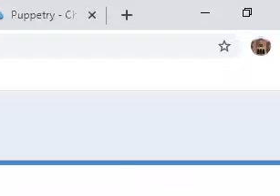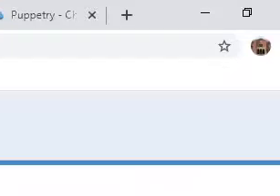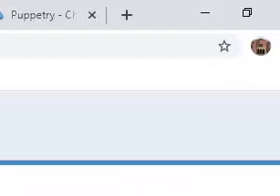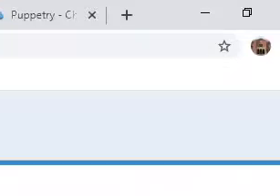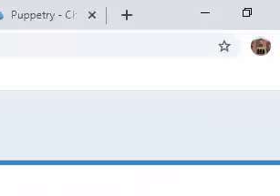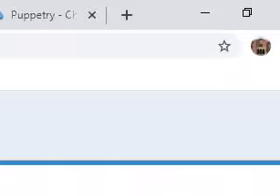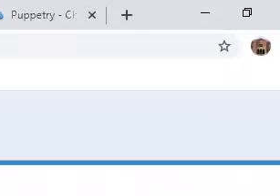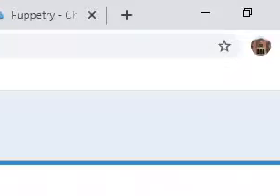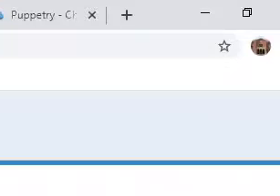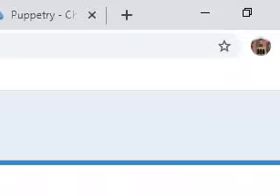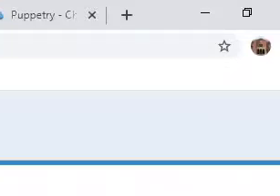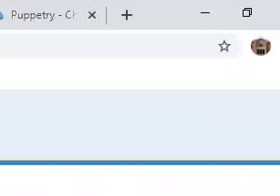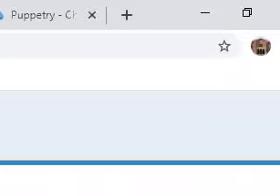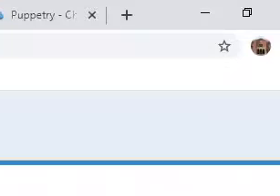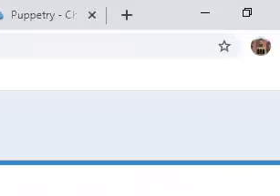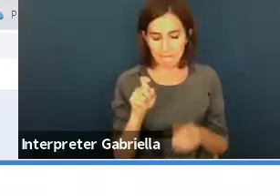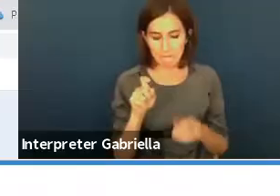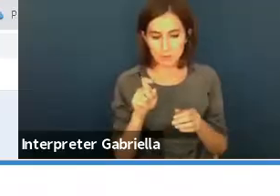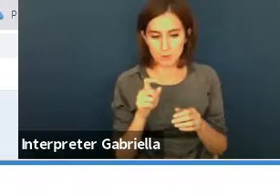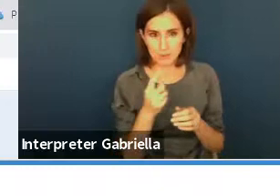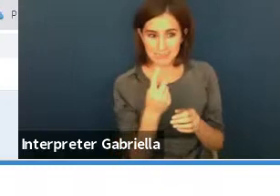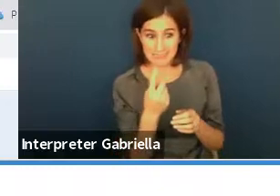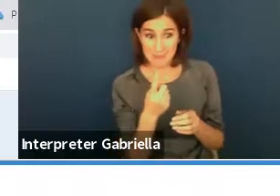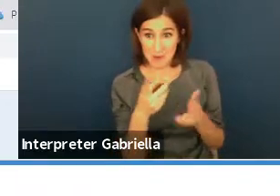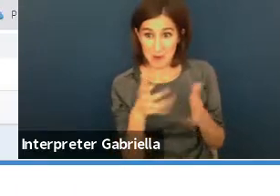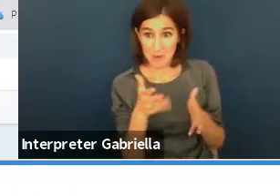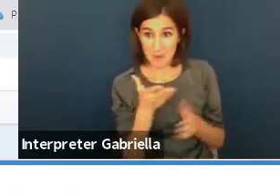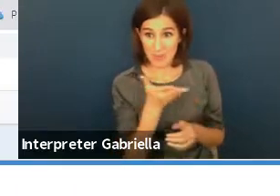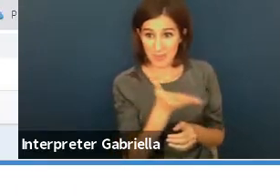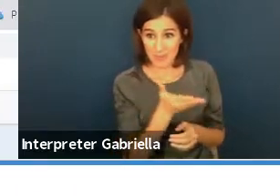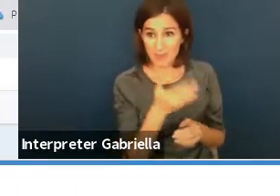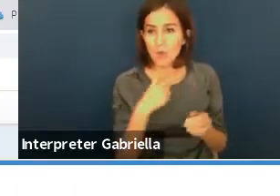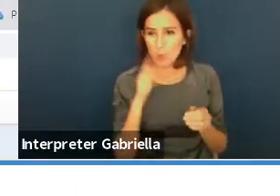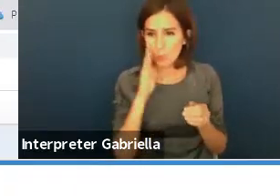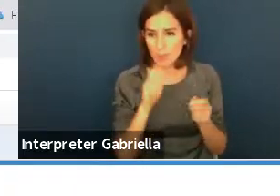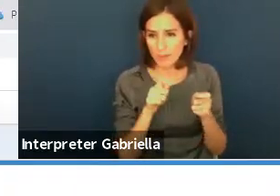Linda Kobashigawa: Sorry, let me edit one that's already in there because I can't think of any information to input to create a new citation.